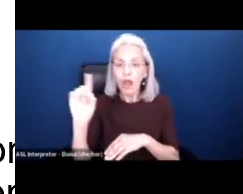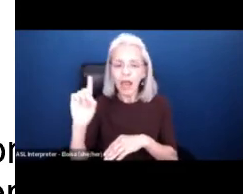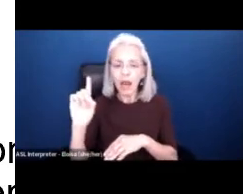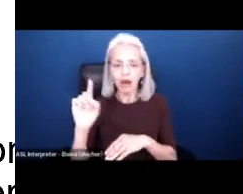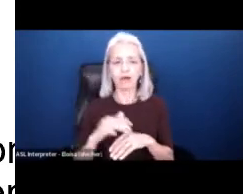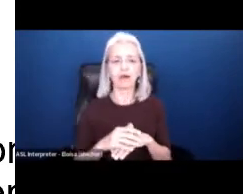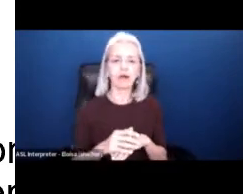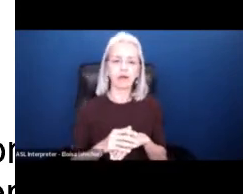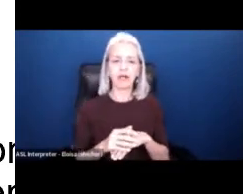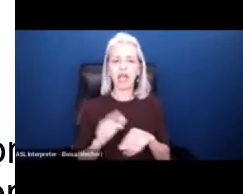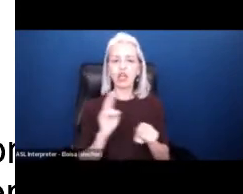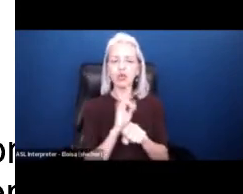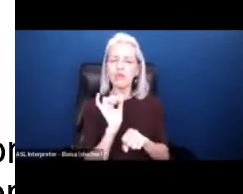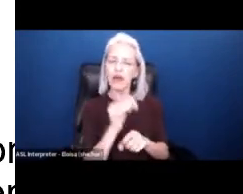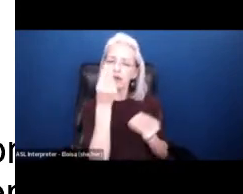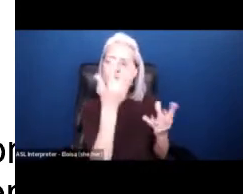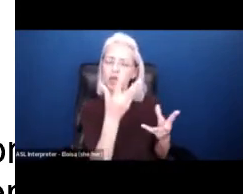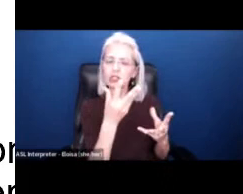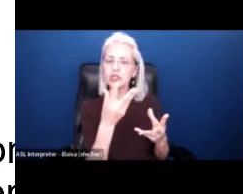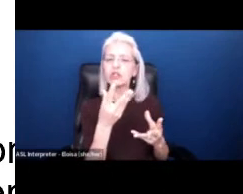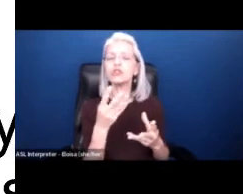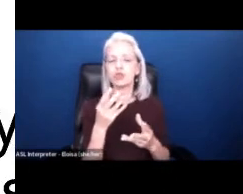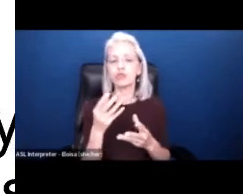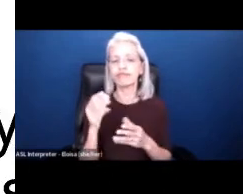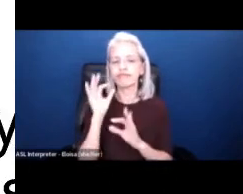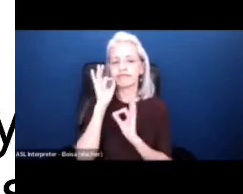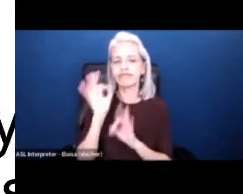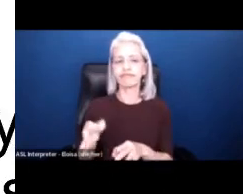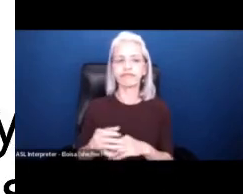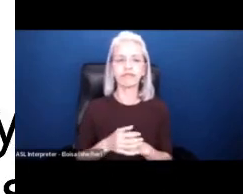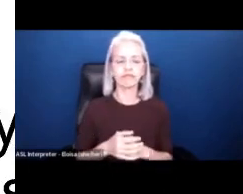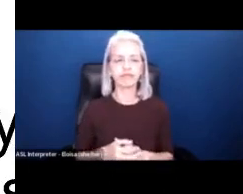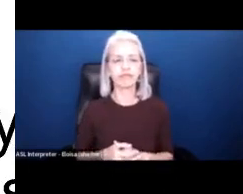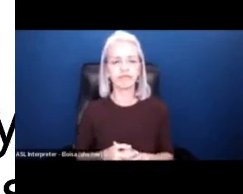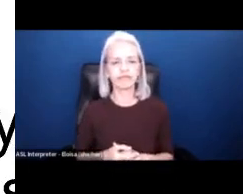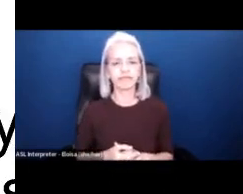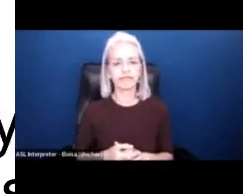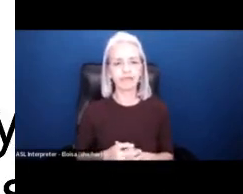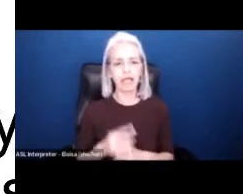that to inform your approach? Next slide. Okay, I think I'm actually going to hand it over